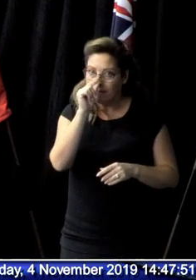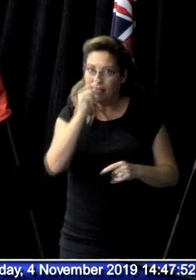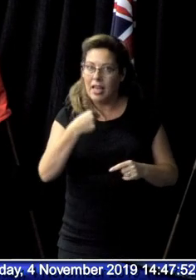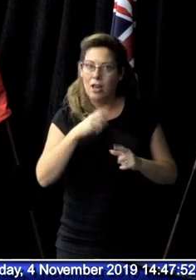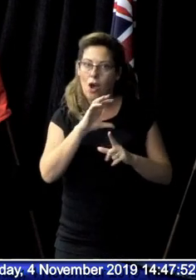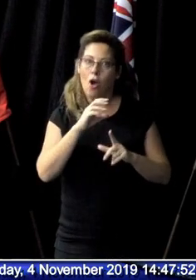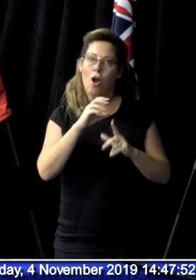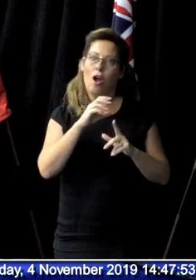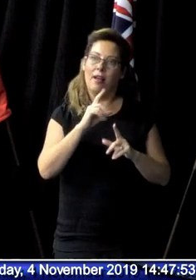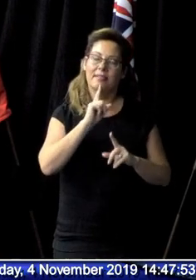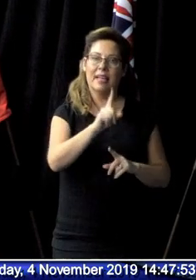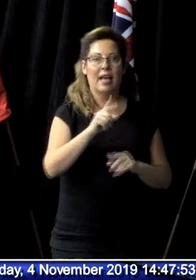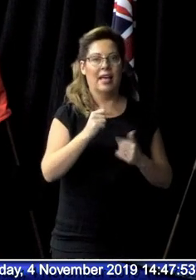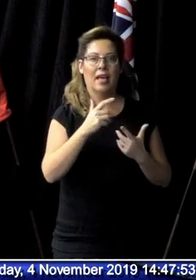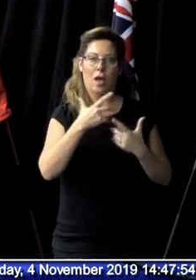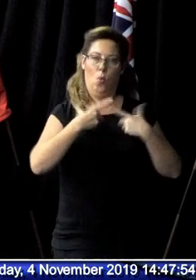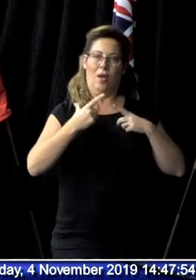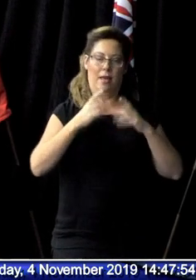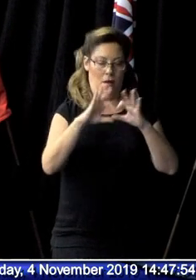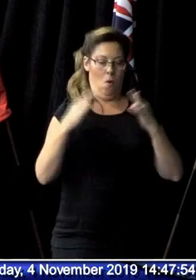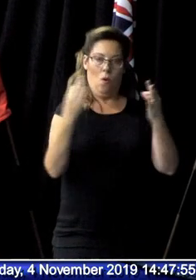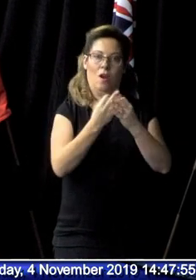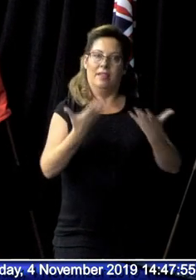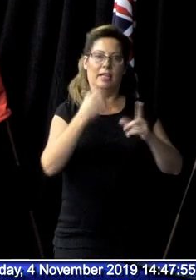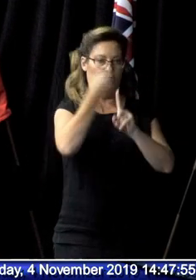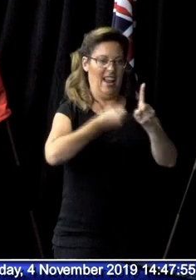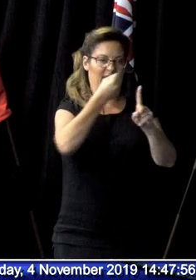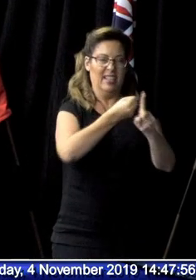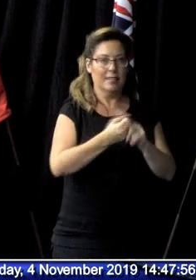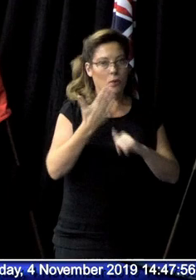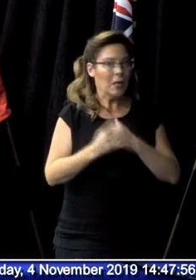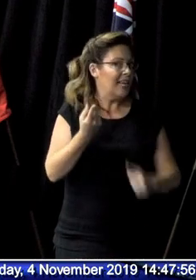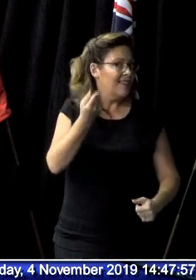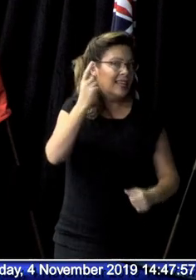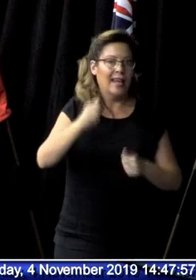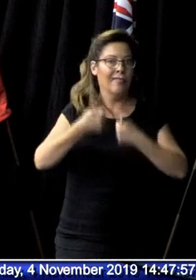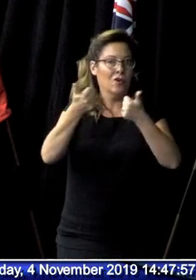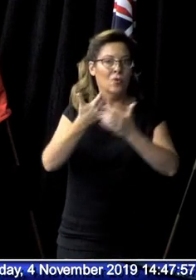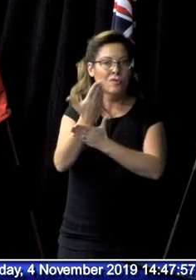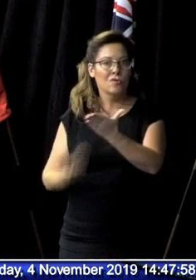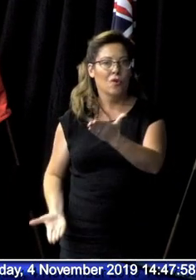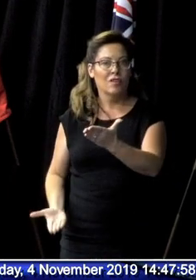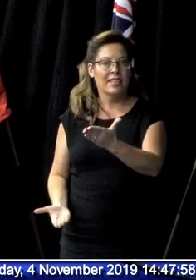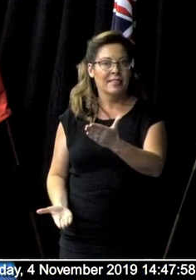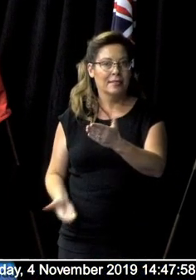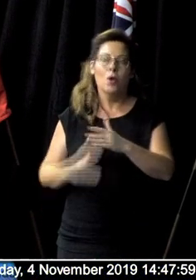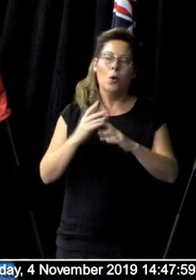worst cases. We don’t see the good stories, the good outcomes. We only see the bad.